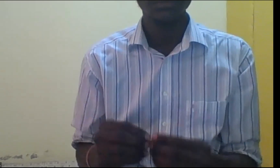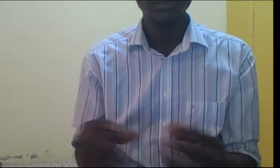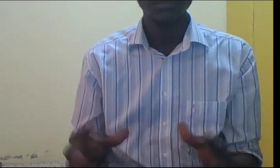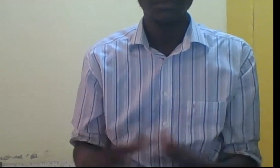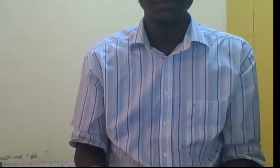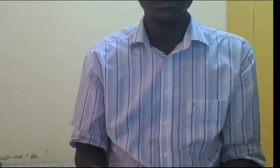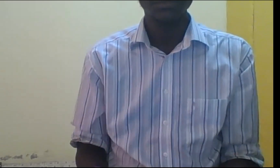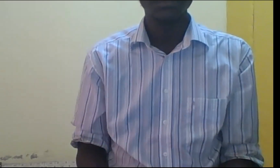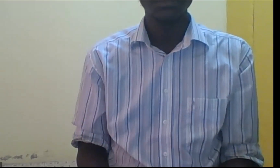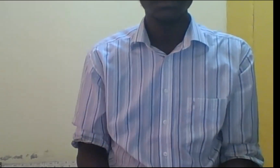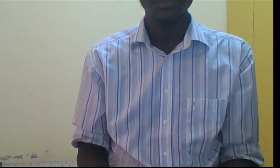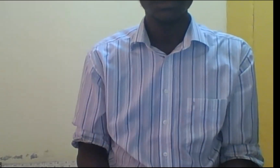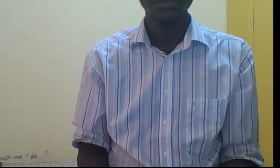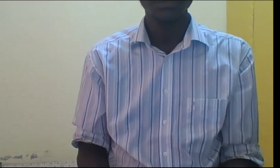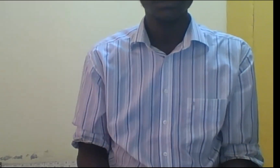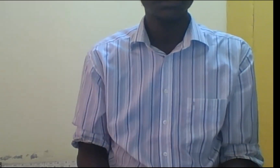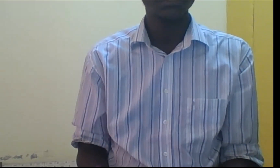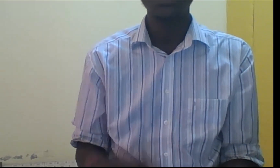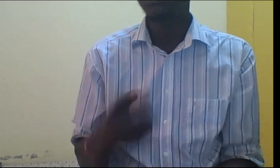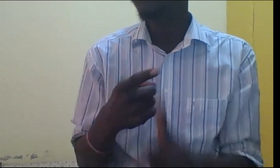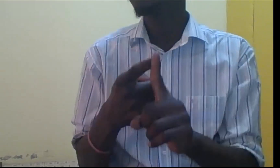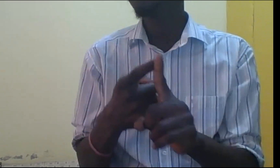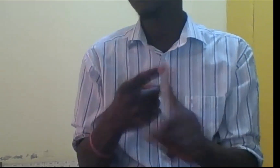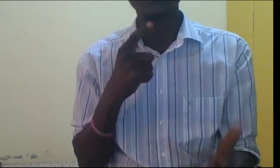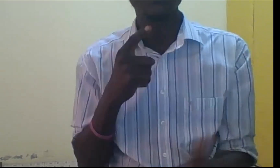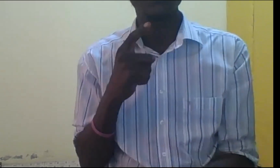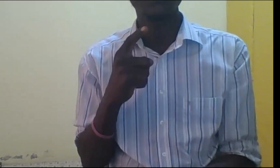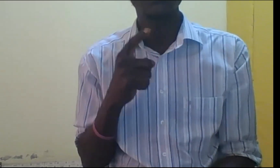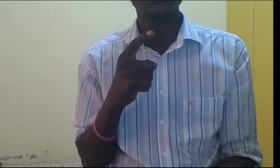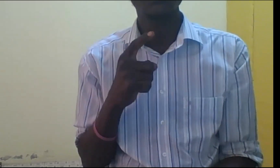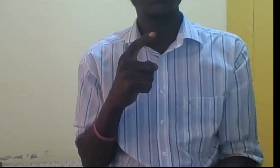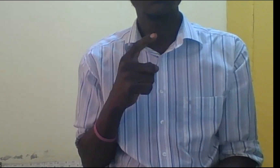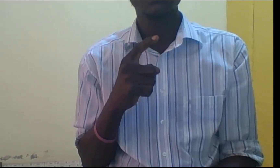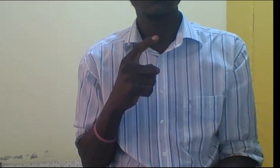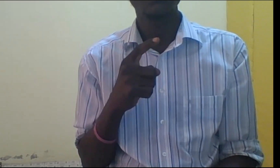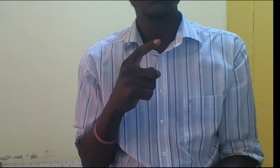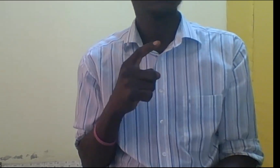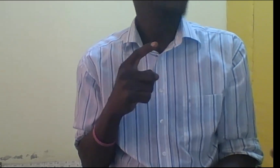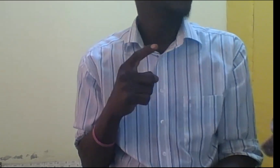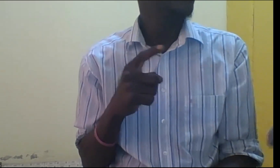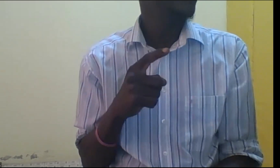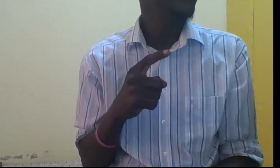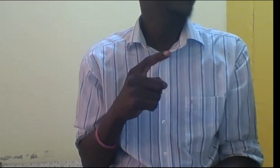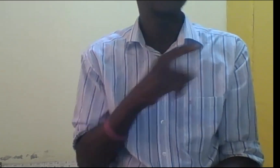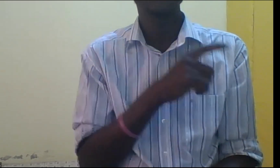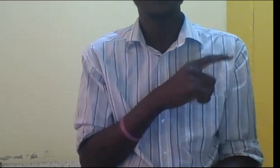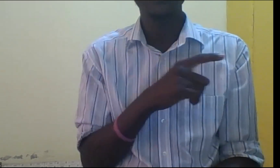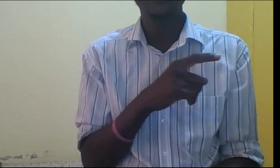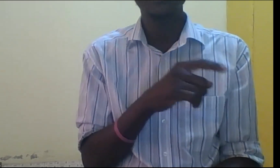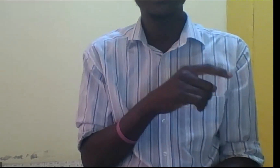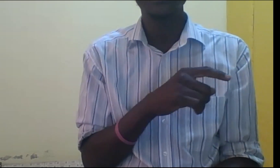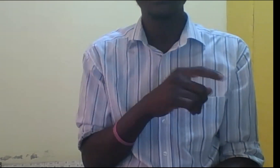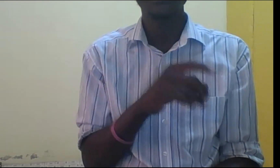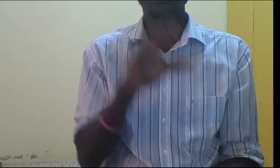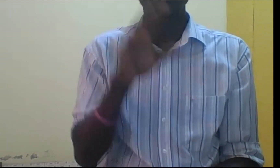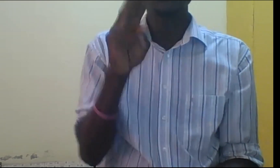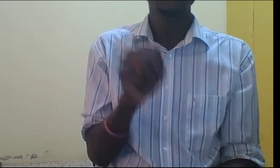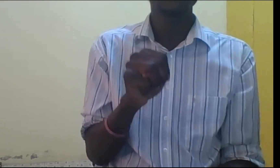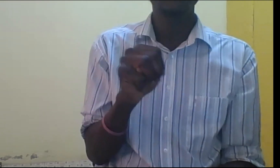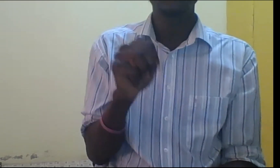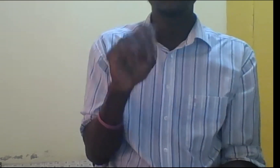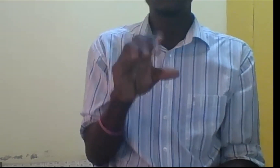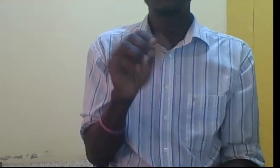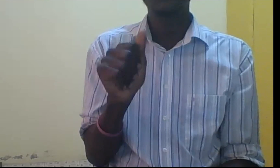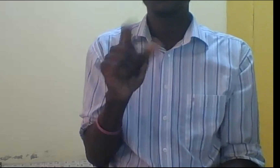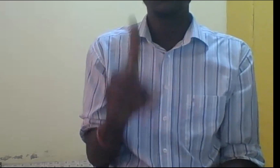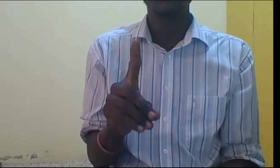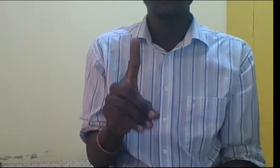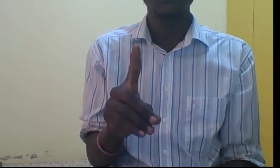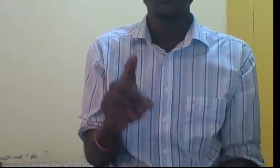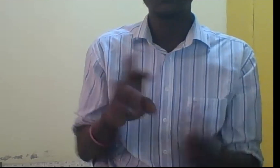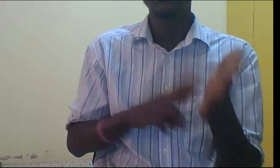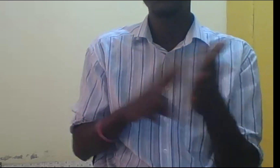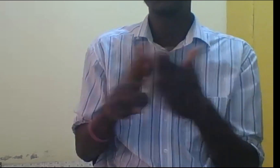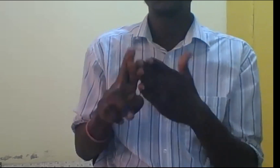I'm Jude co-founder on Mcad that area, and I report him from Room number 7.